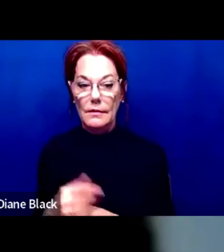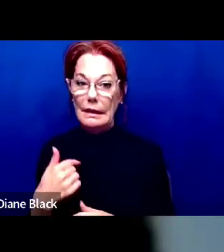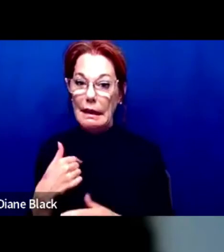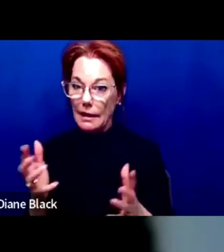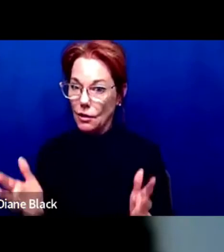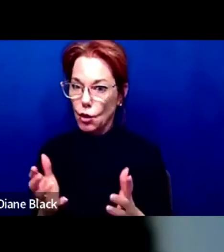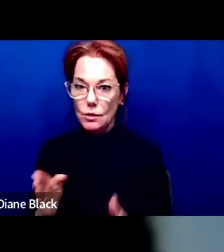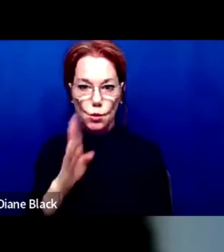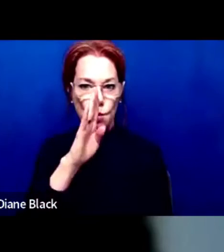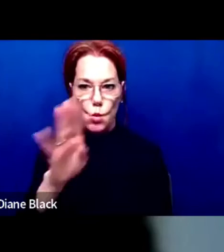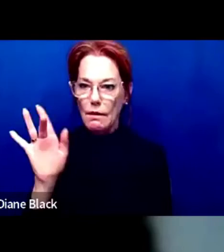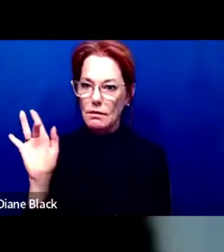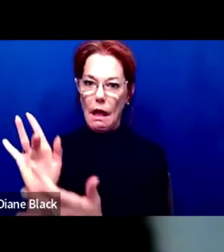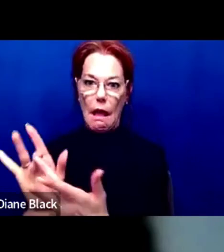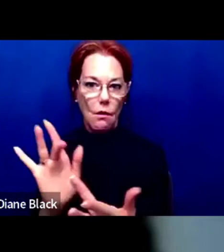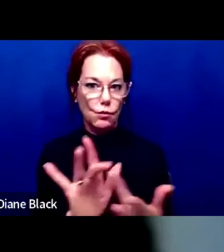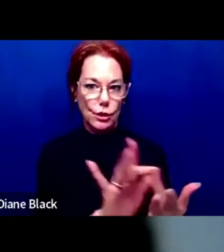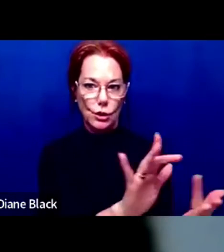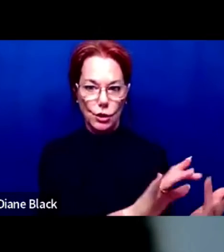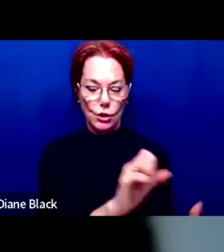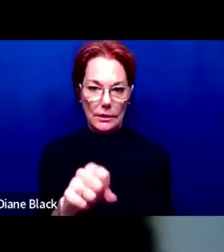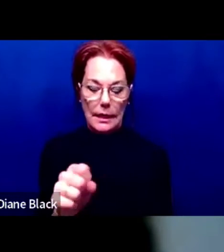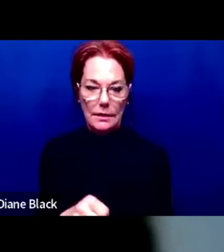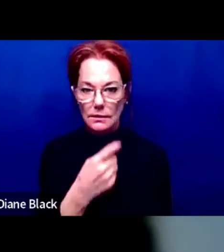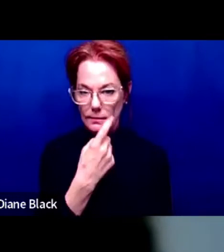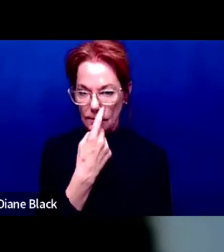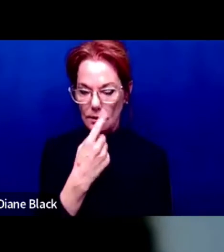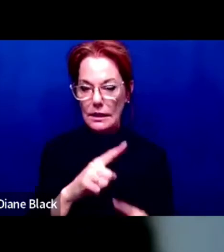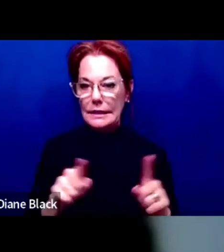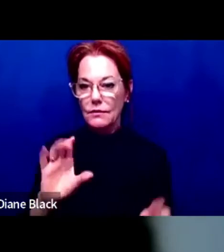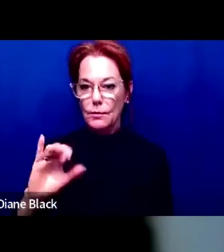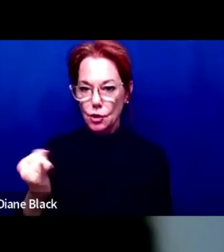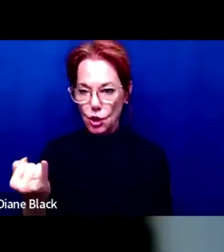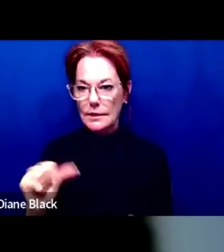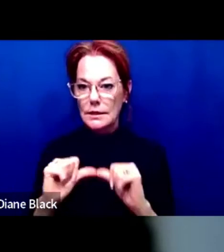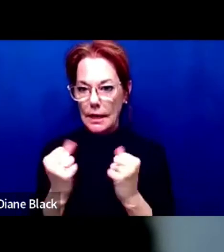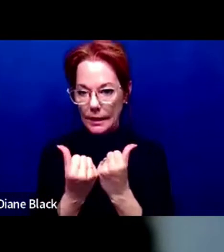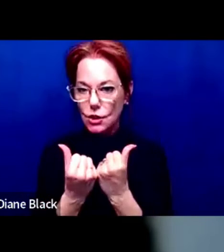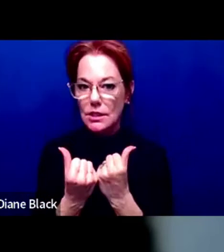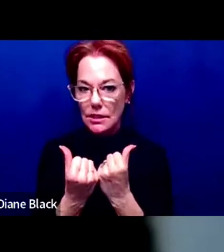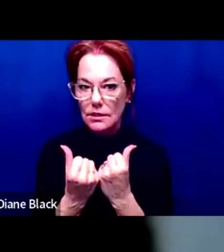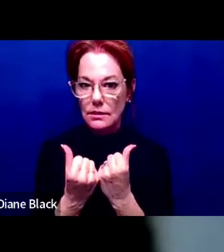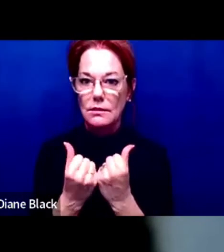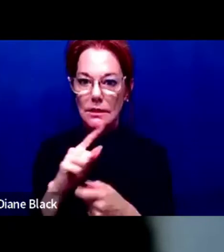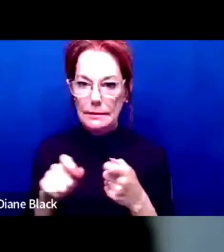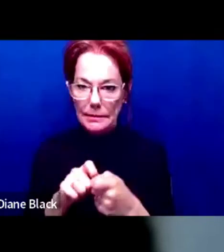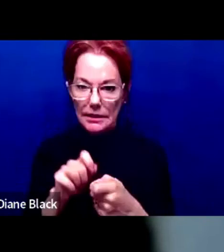outreach to different, you know, criminal justice agencies in your area. But one way to sort